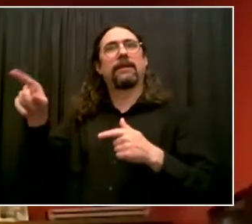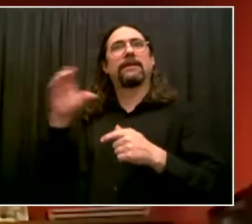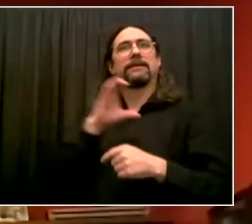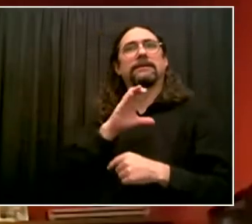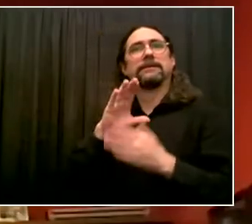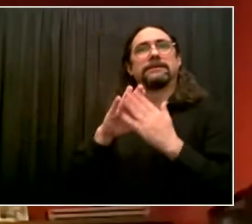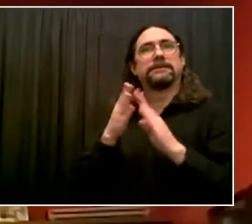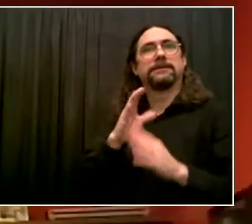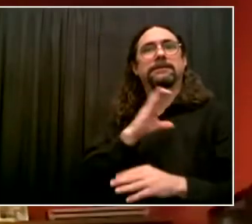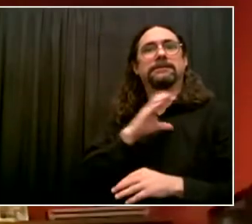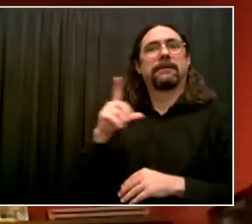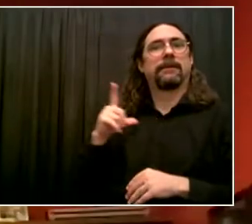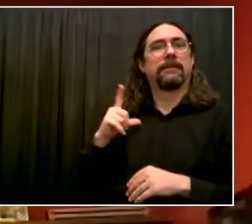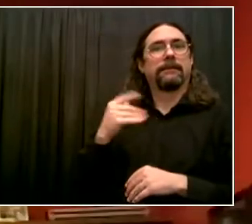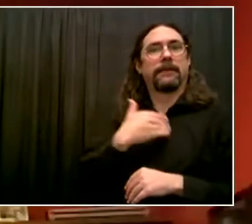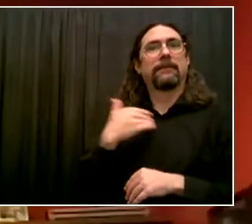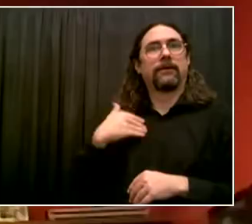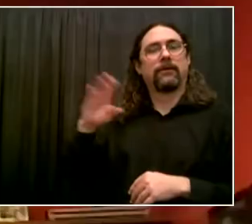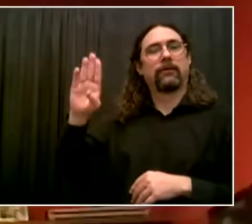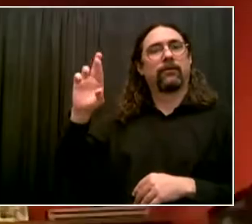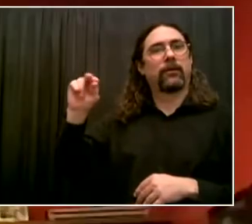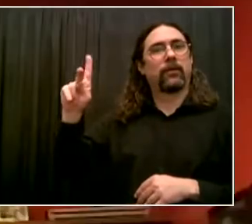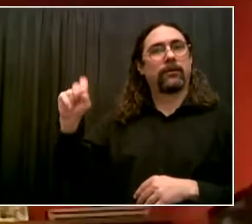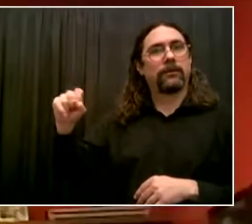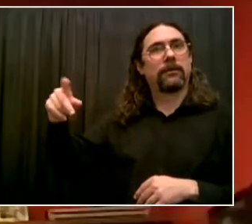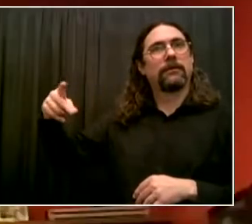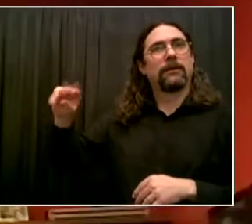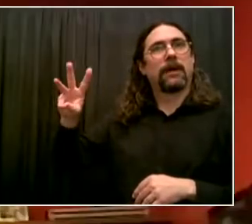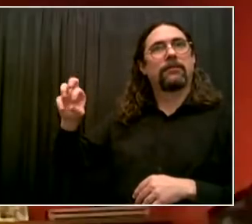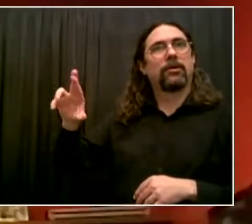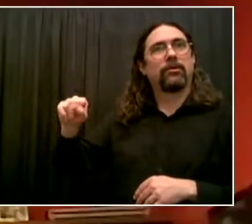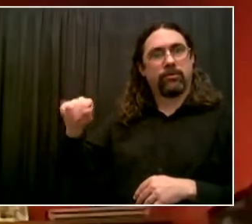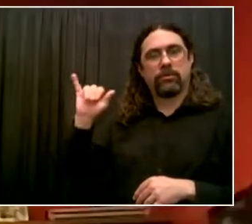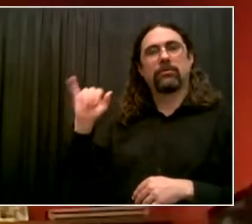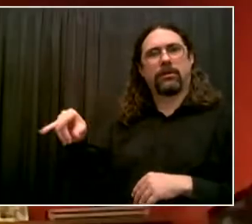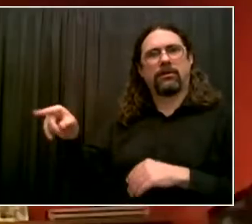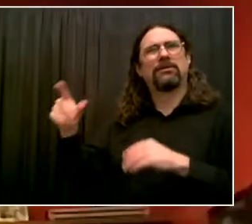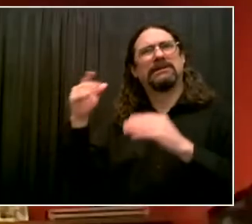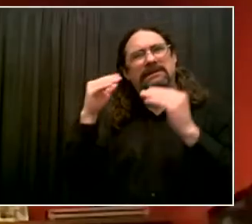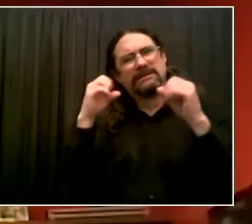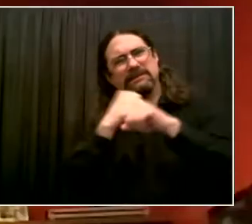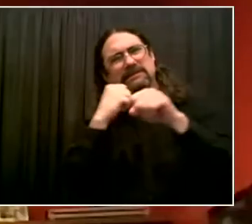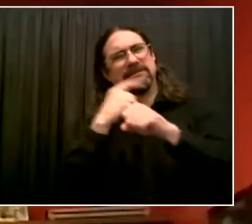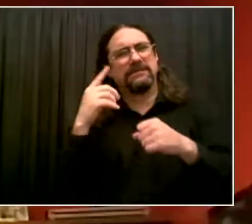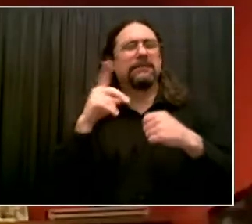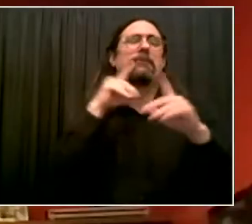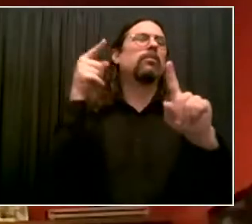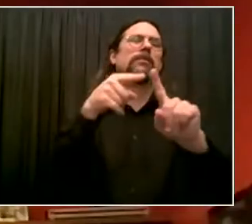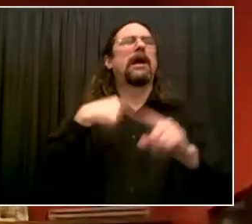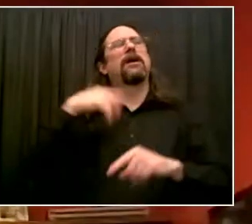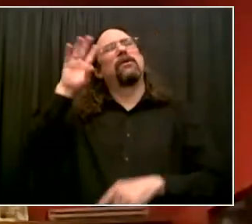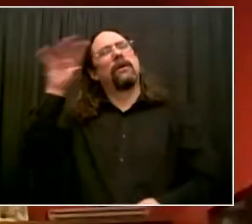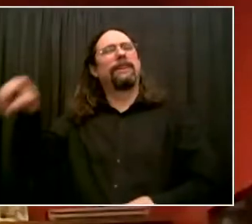THINGS BECAUSE SHE HEARD FROM THE COMMUNITY ALSO. AND WE WANTED TO WORKND A COLLECT TOGETHER, AND MADE IT